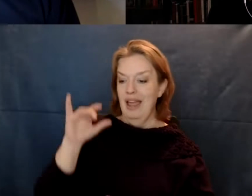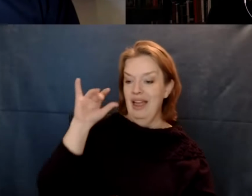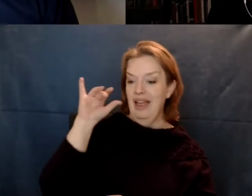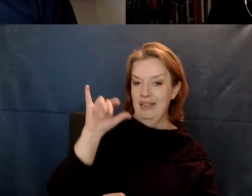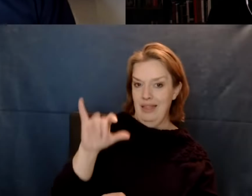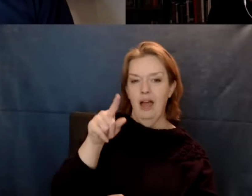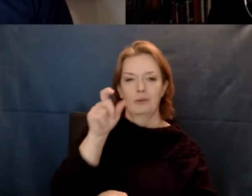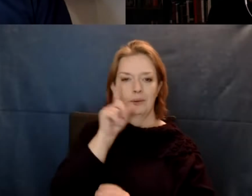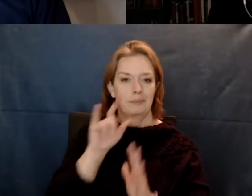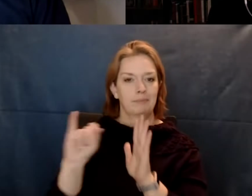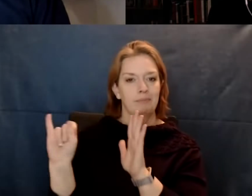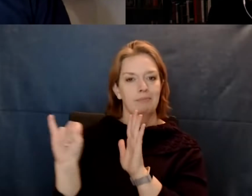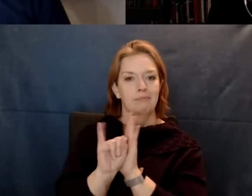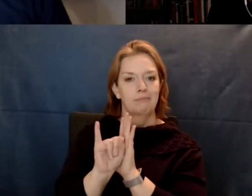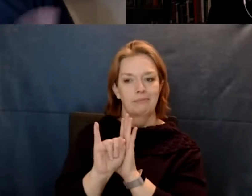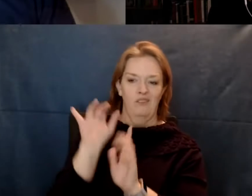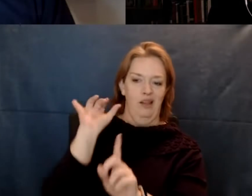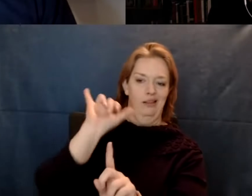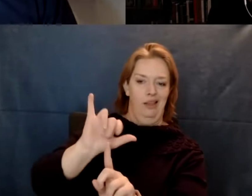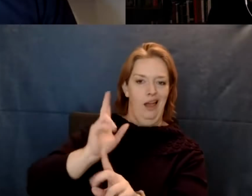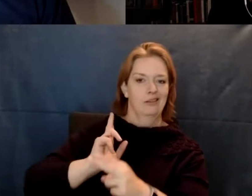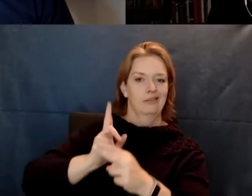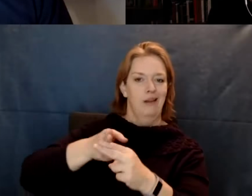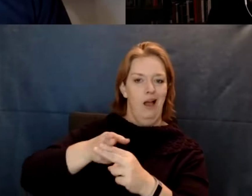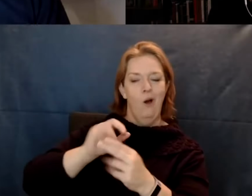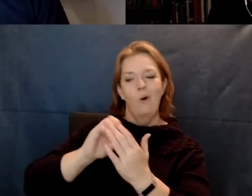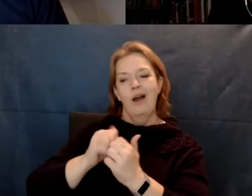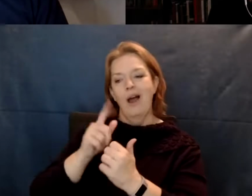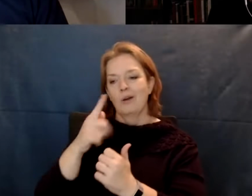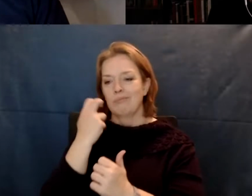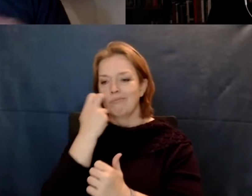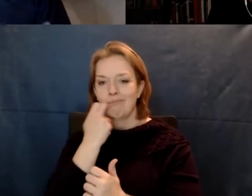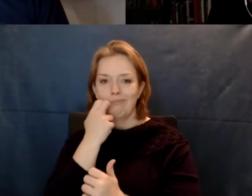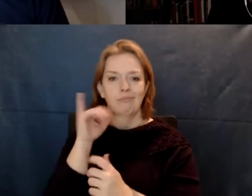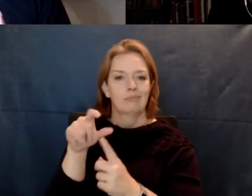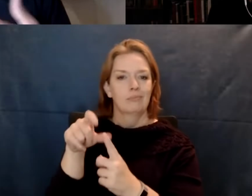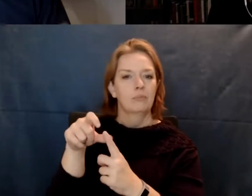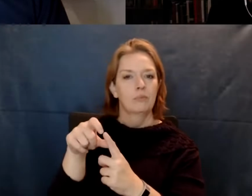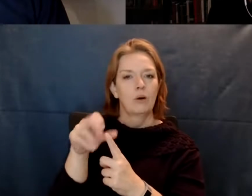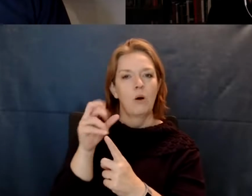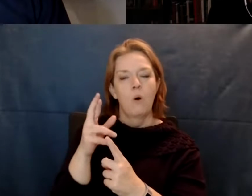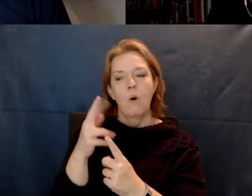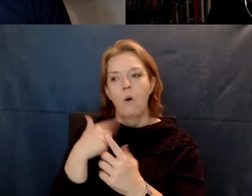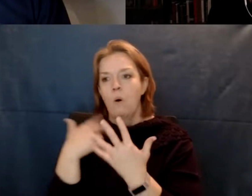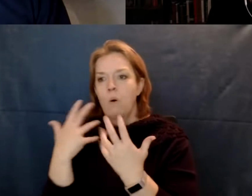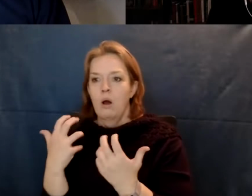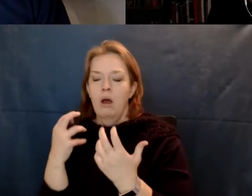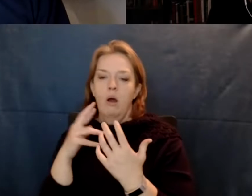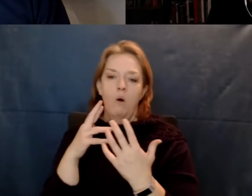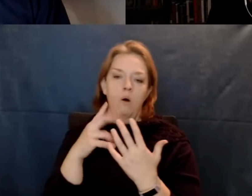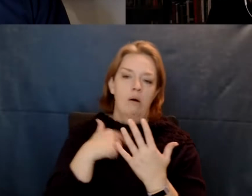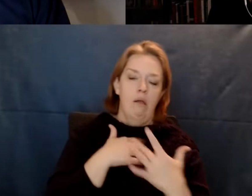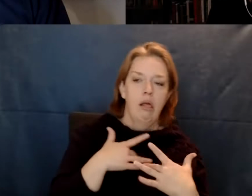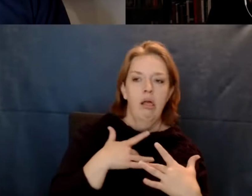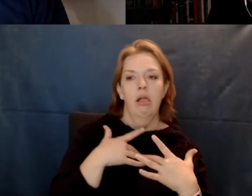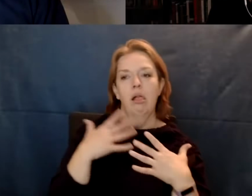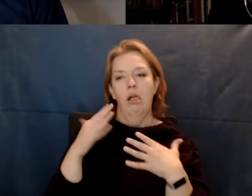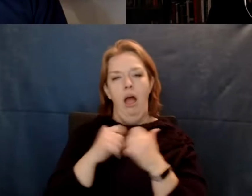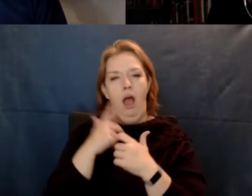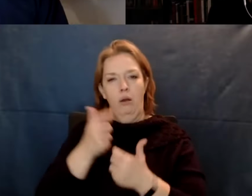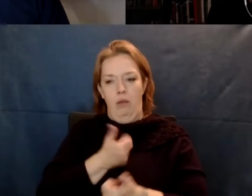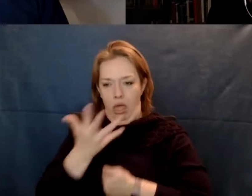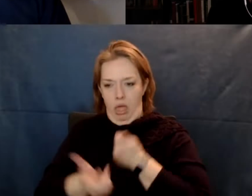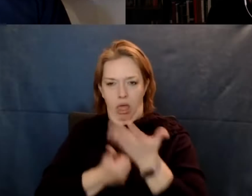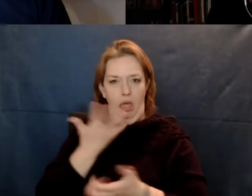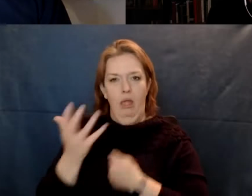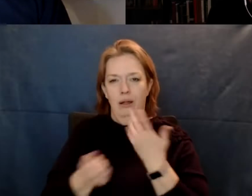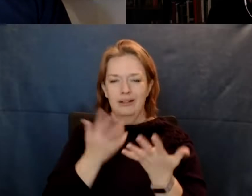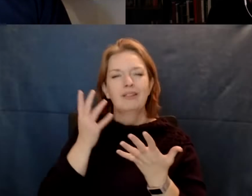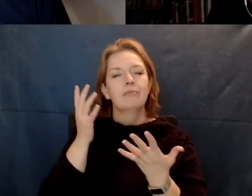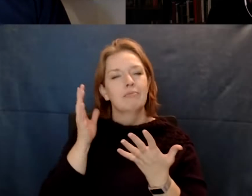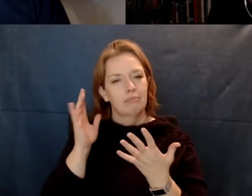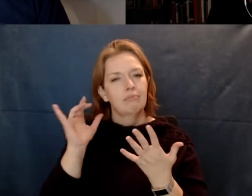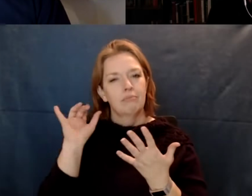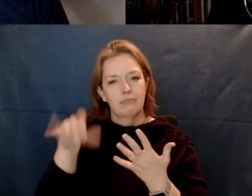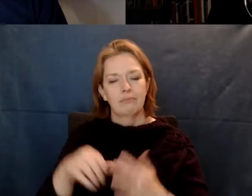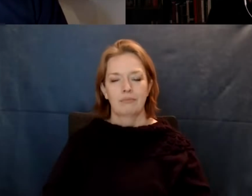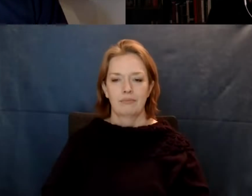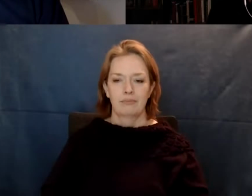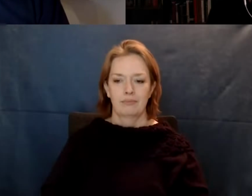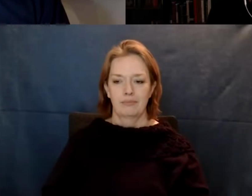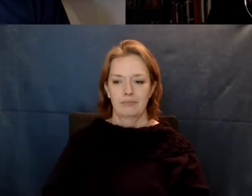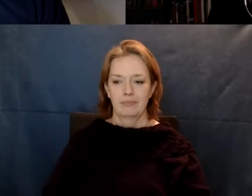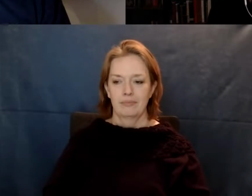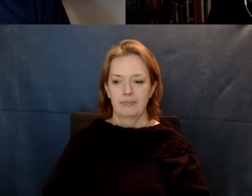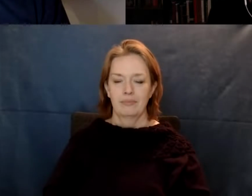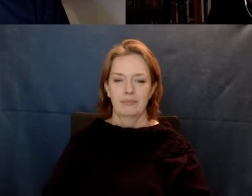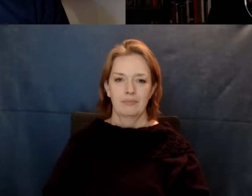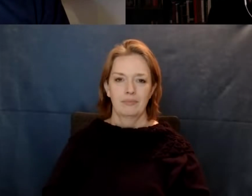objects or expressing wishes or concerns, and so, you know, whenever I feel like it's